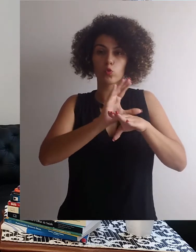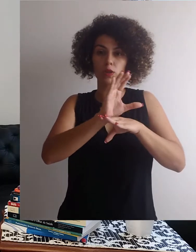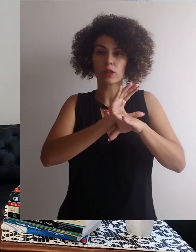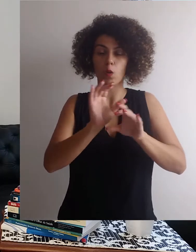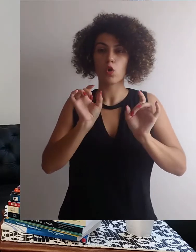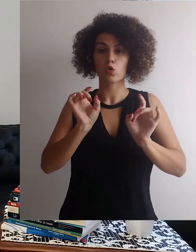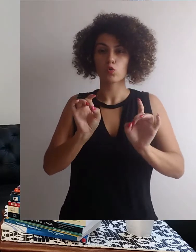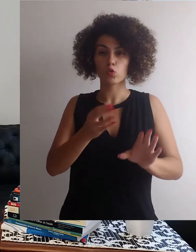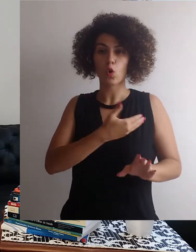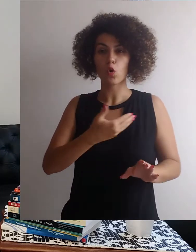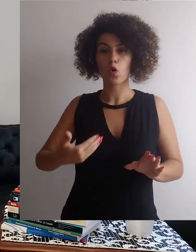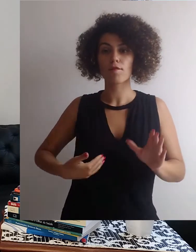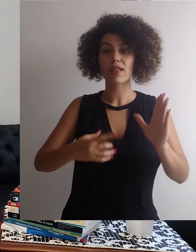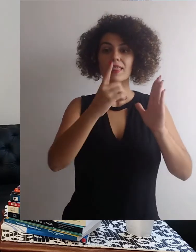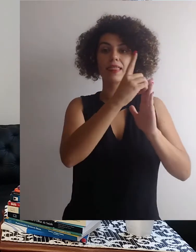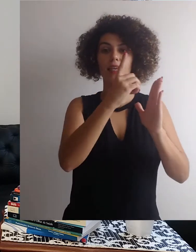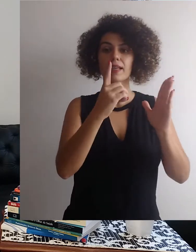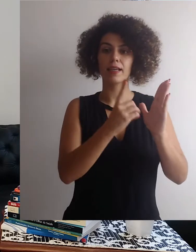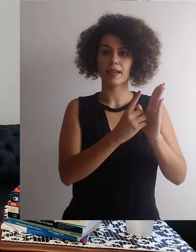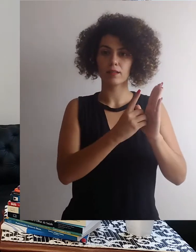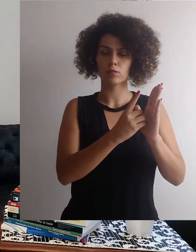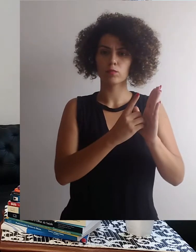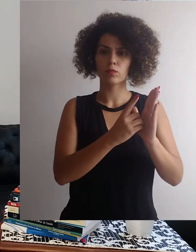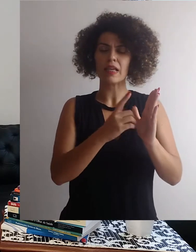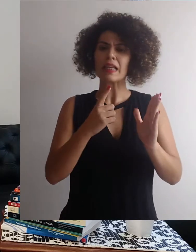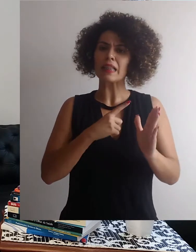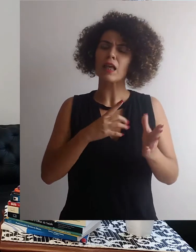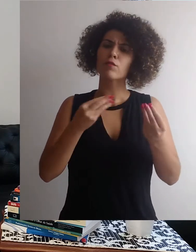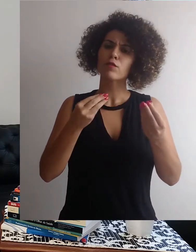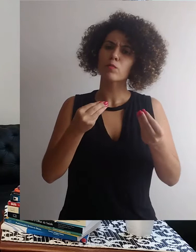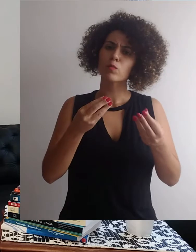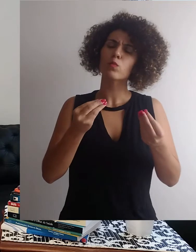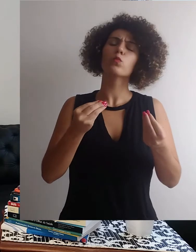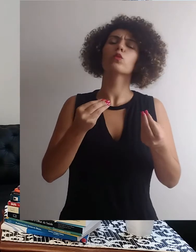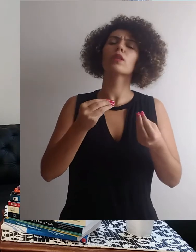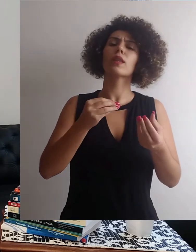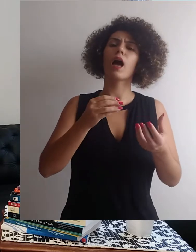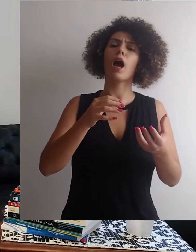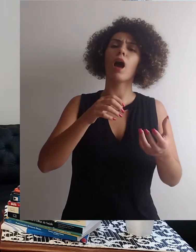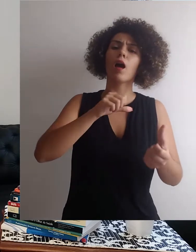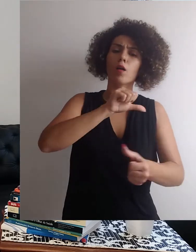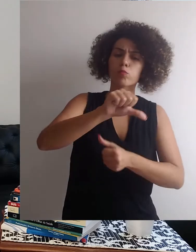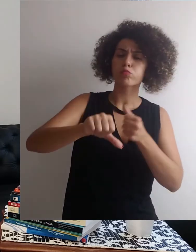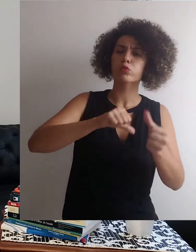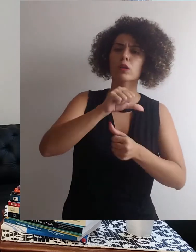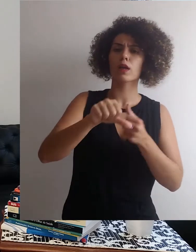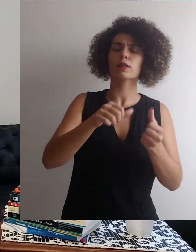constitution, governing through decrees. These decrees created a profound administrative reform